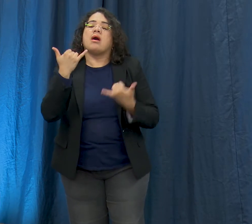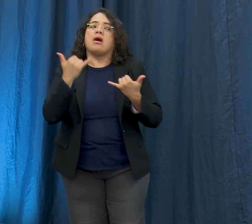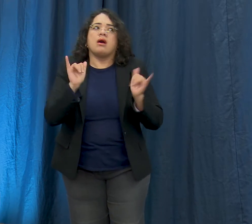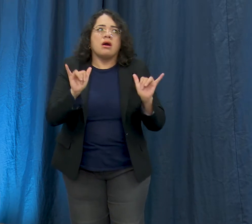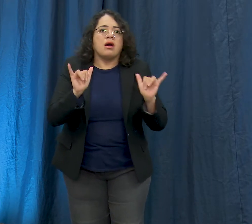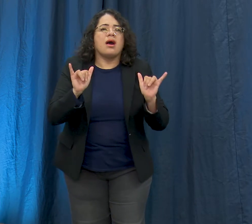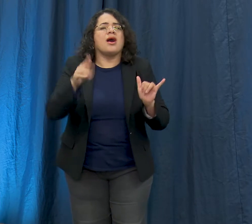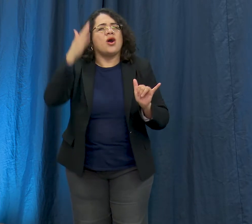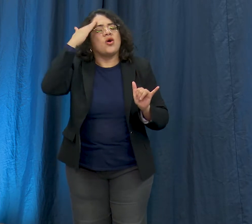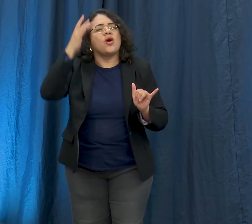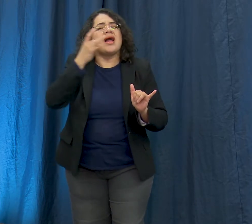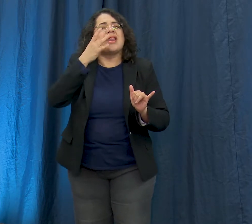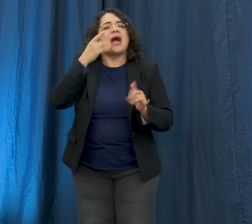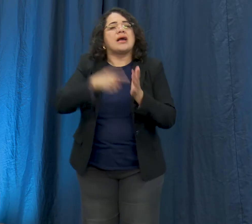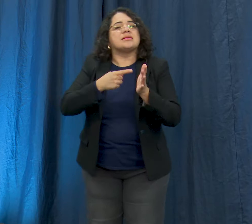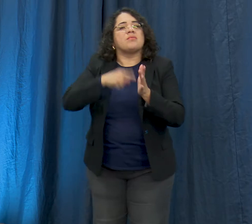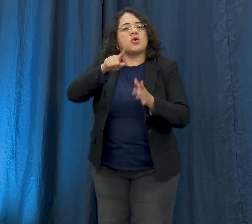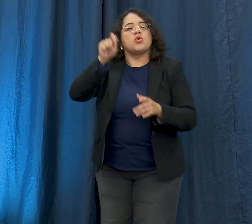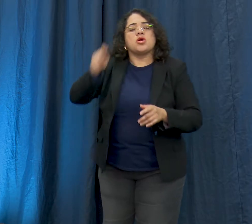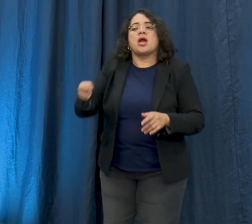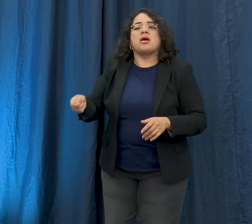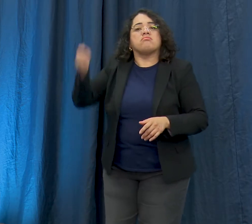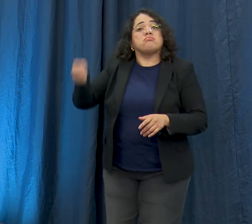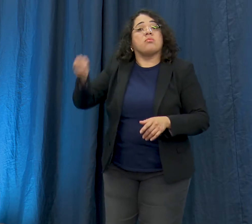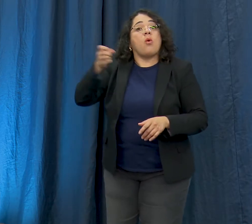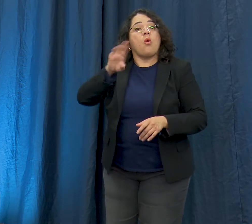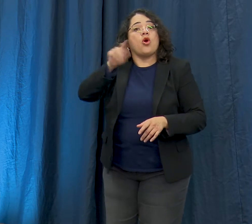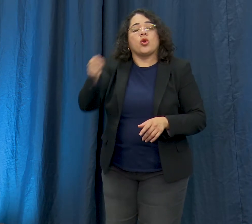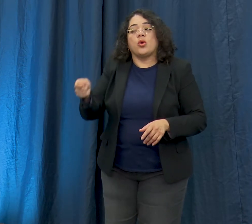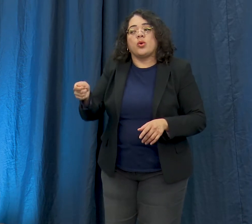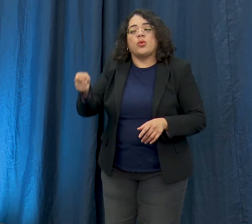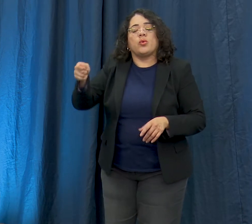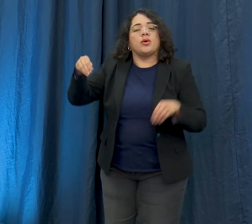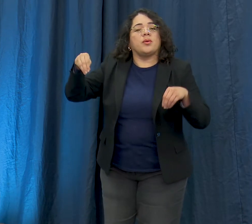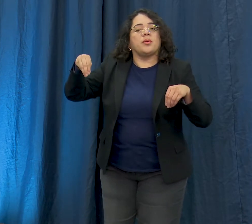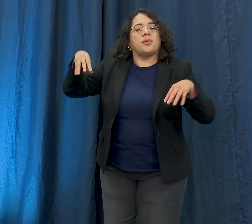dimmer switch of opening back up. Unnecessary close